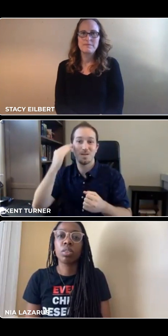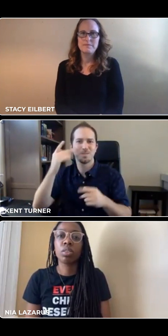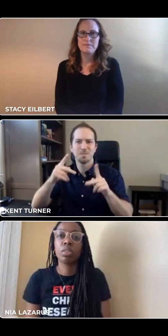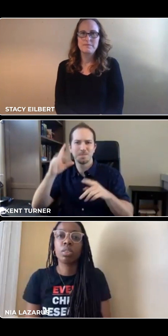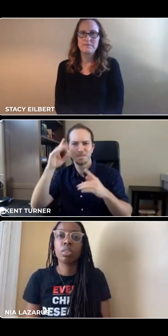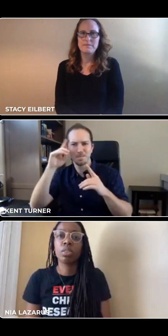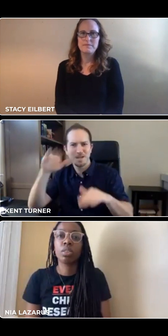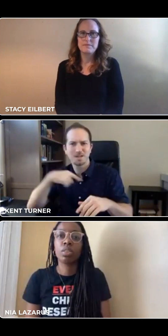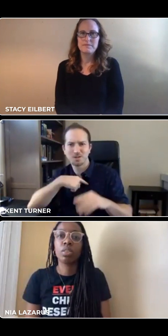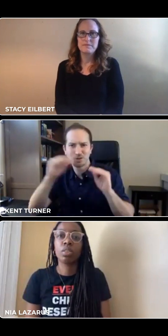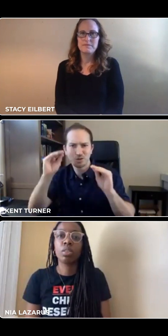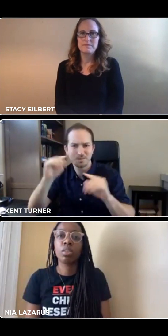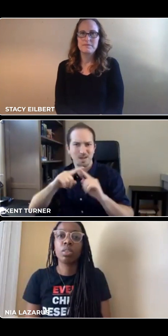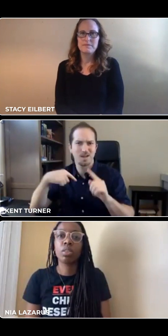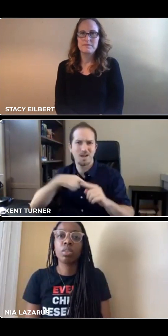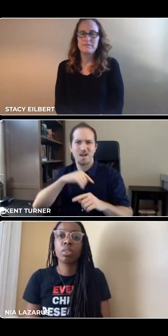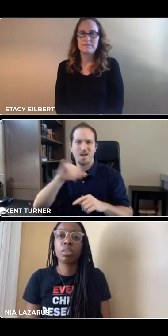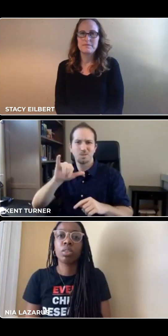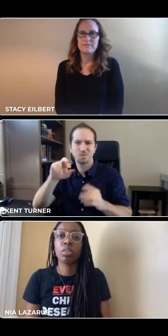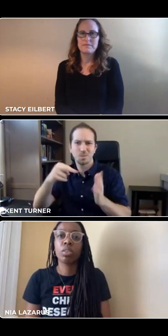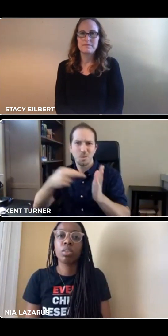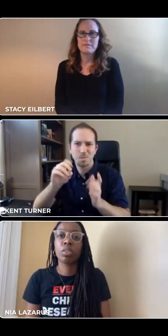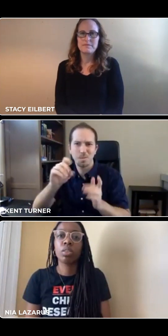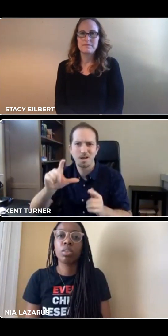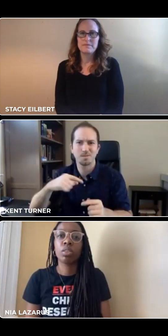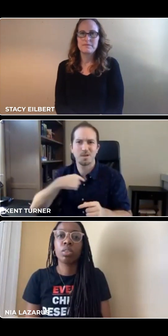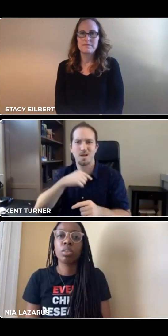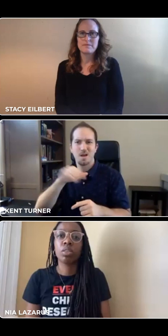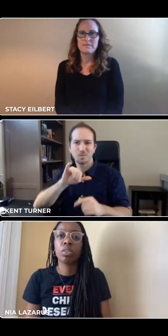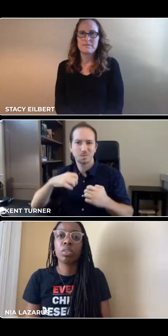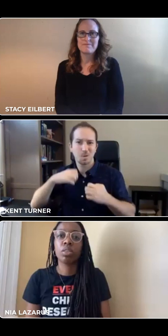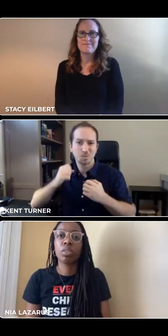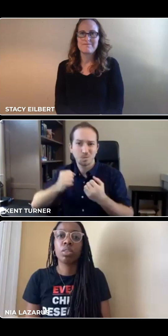have been undervalued in the system historically.